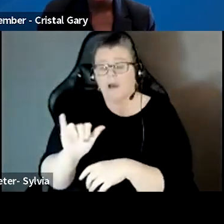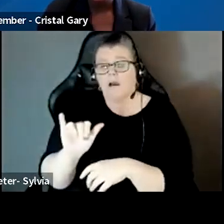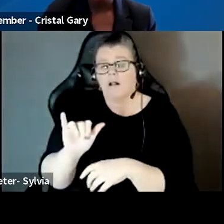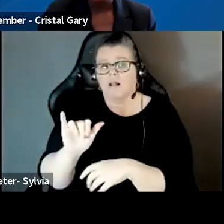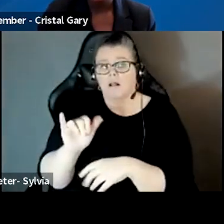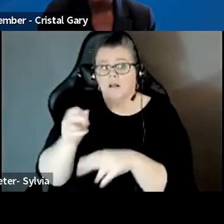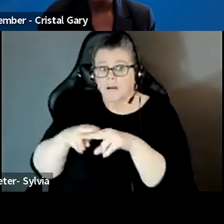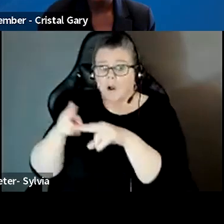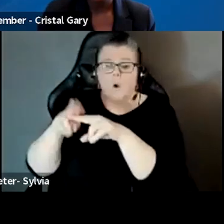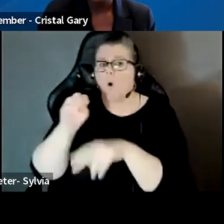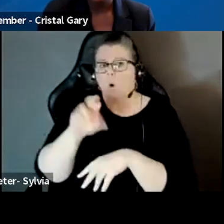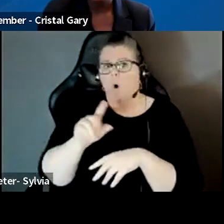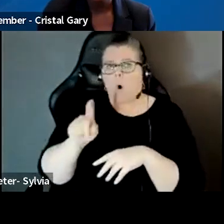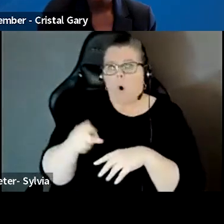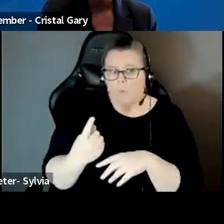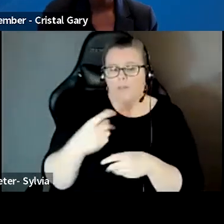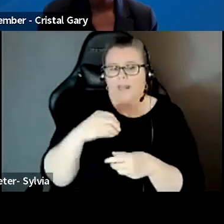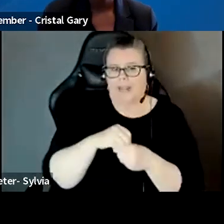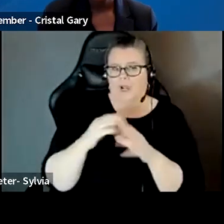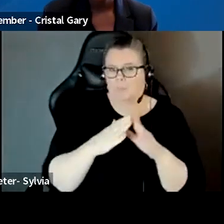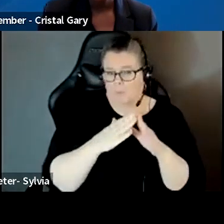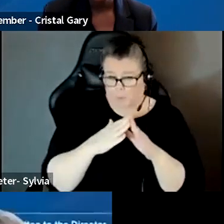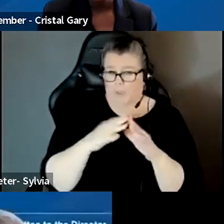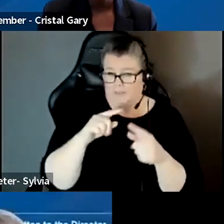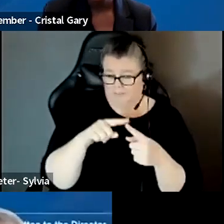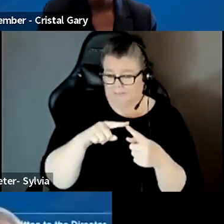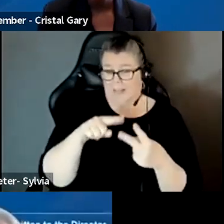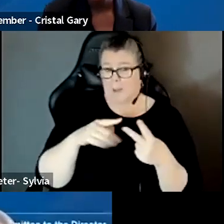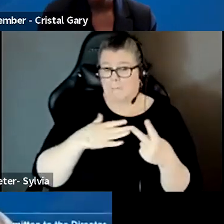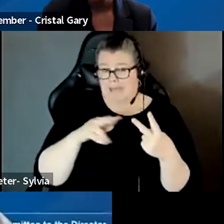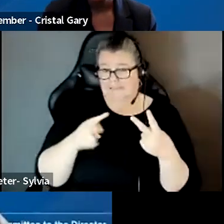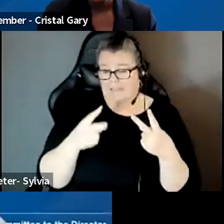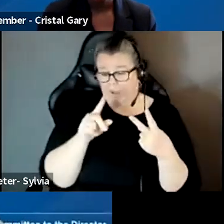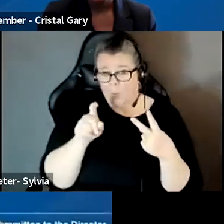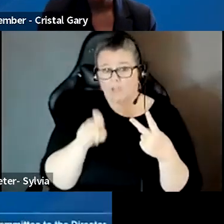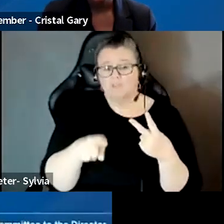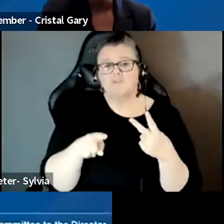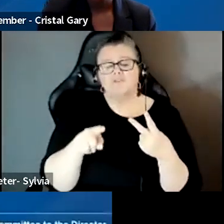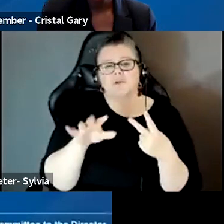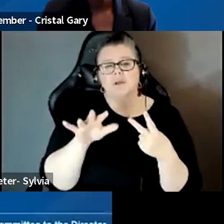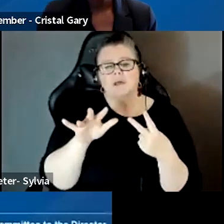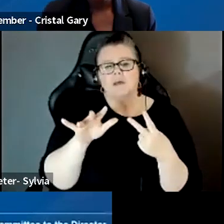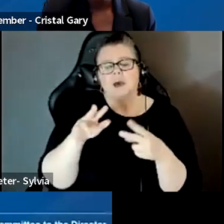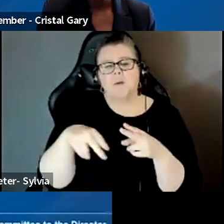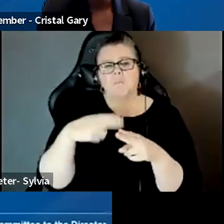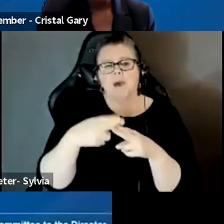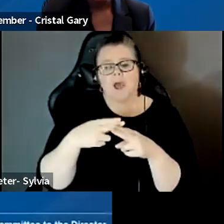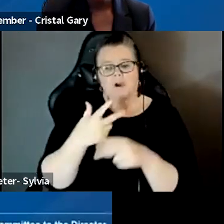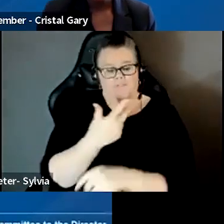or right now are we only seeing it in the community? And then my second question is about vaccine vaccination.